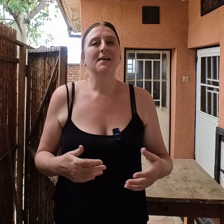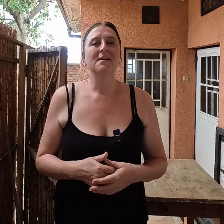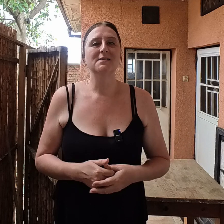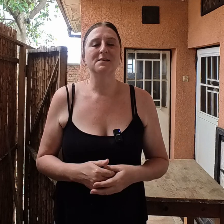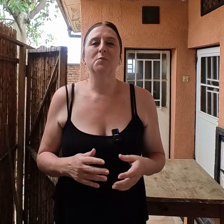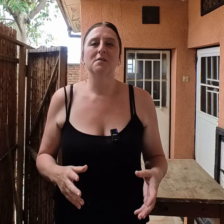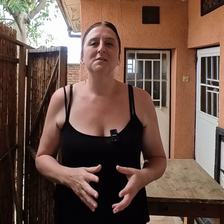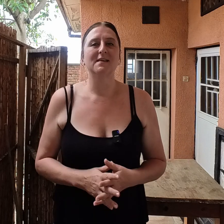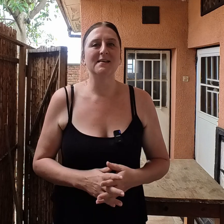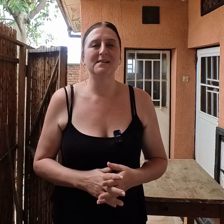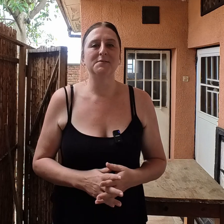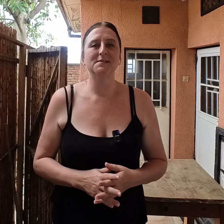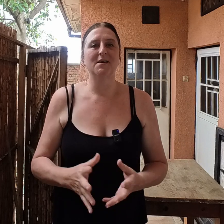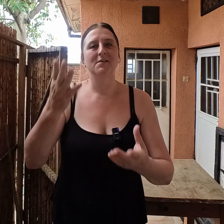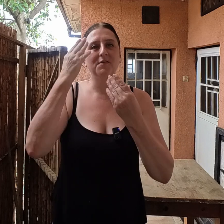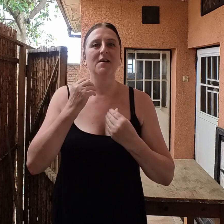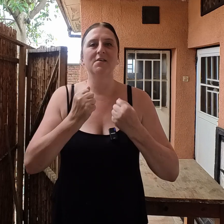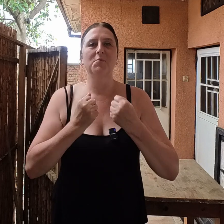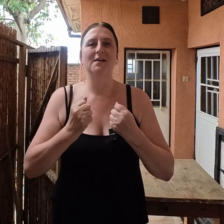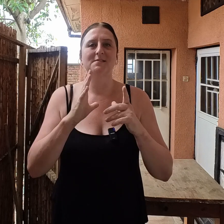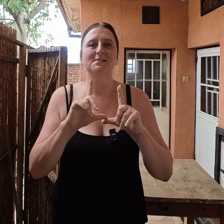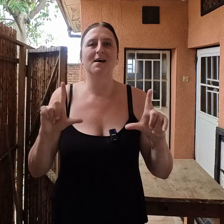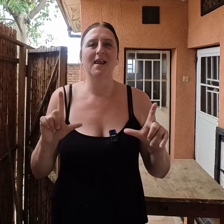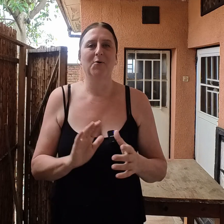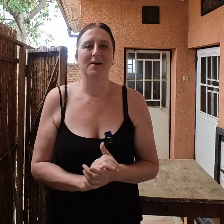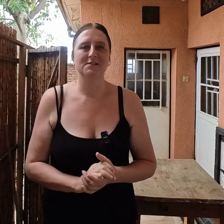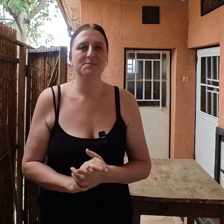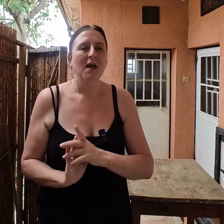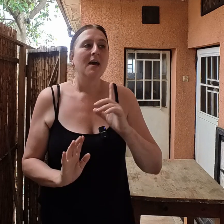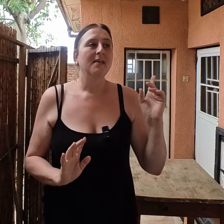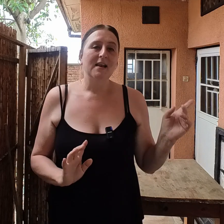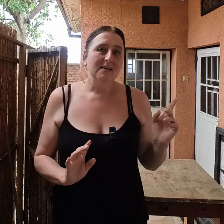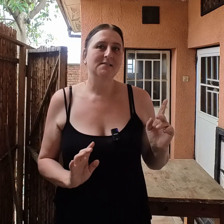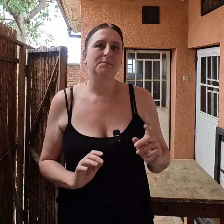Hi guys and welcome to the next episode of Learning Rwandan Sign Language. In the last